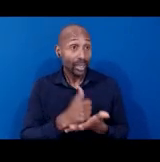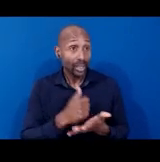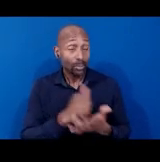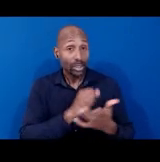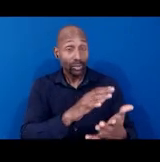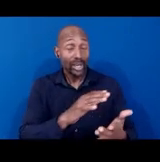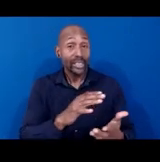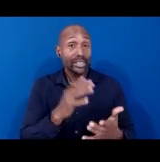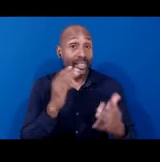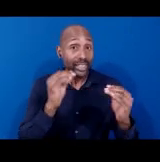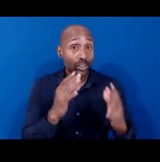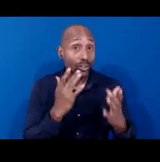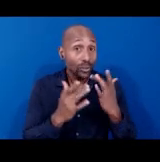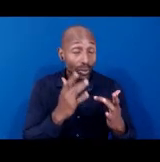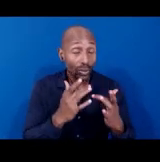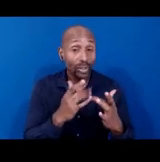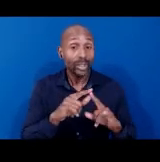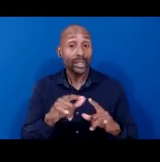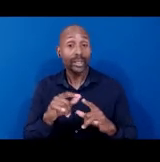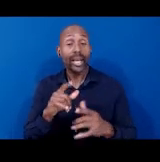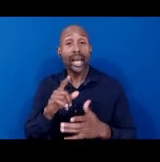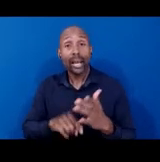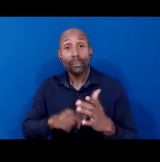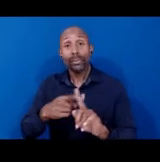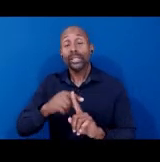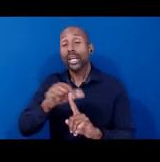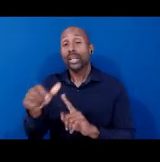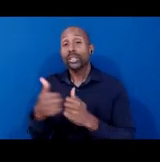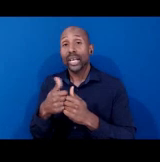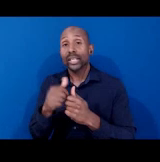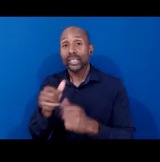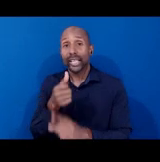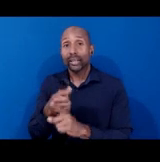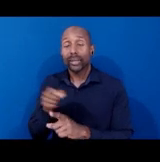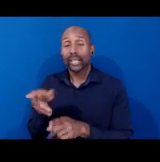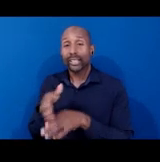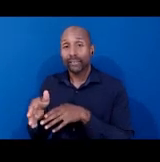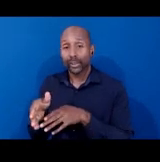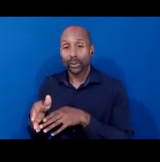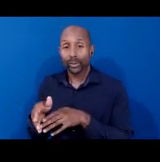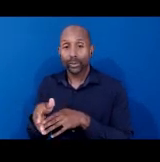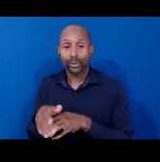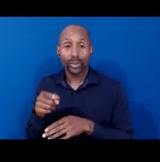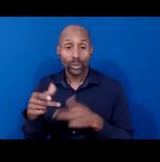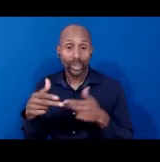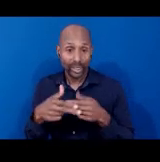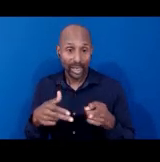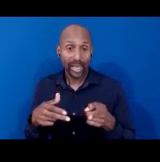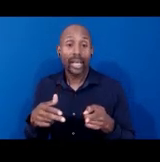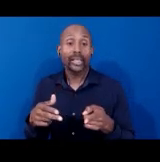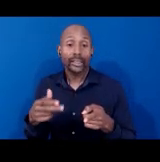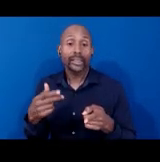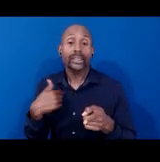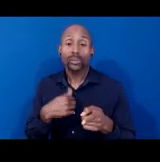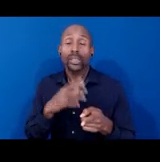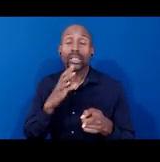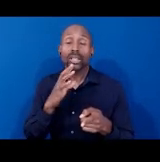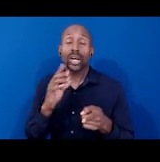And so this question on the slide is what we took to the community. We talked to over 1000 participants or educators from